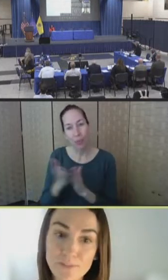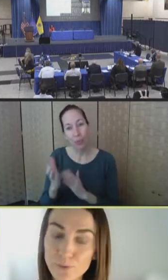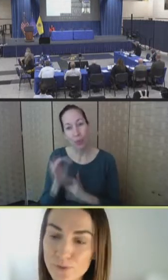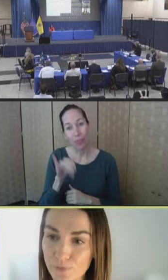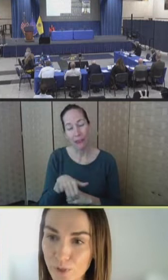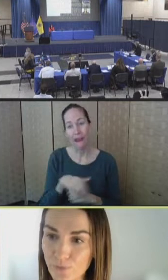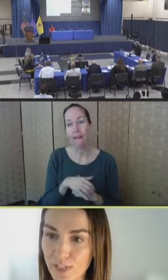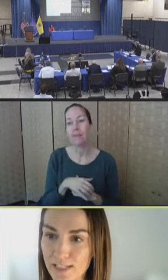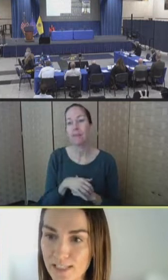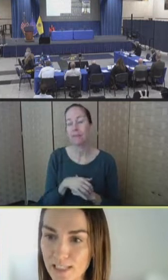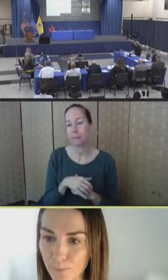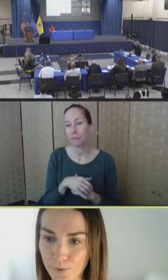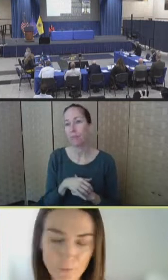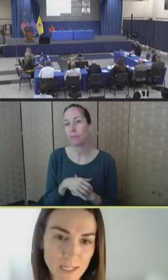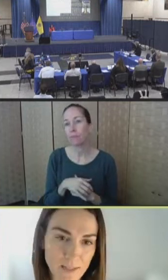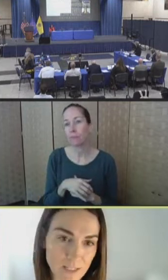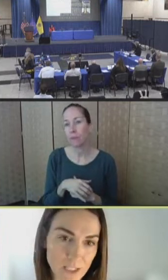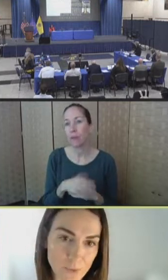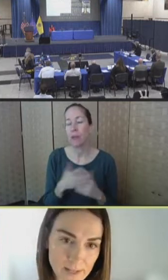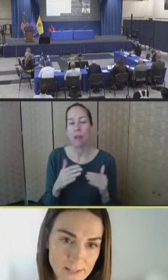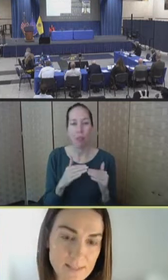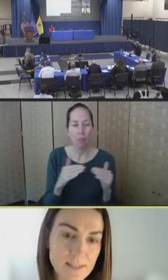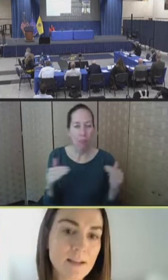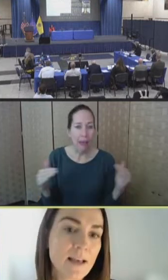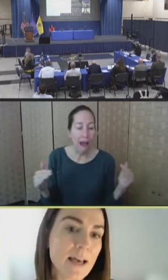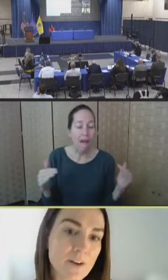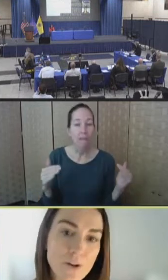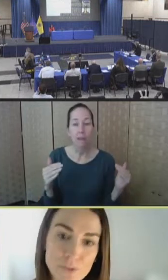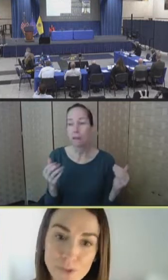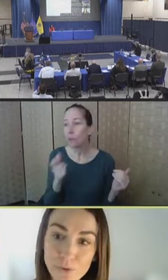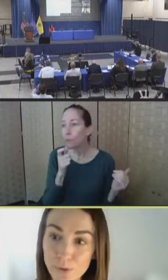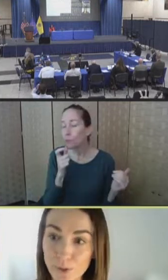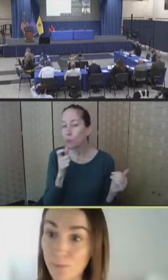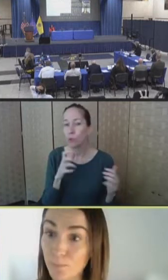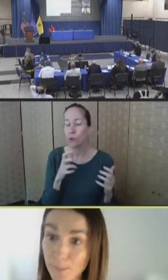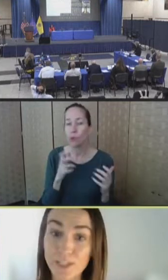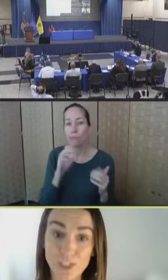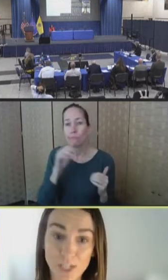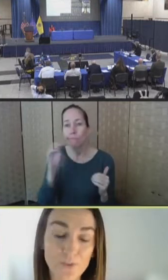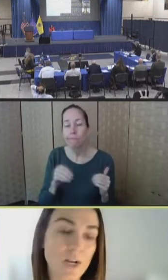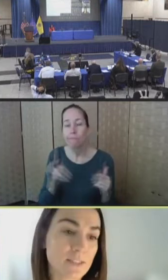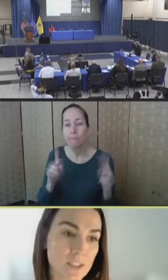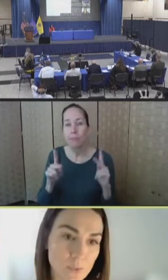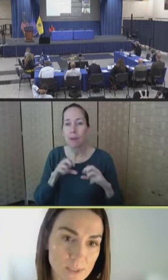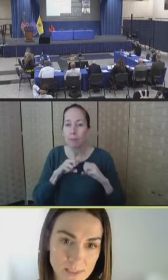levels of COVID-19 bereavement in the U.S., and also the population health consequences